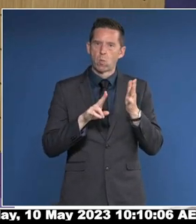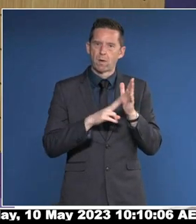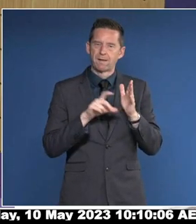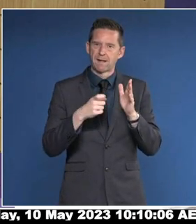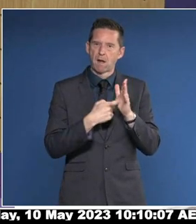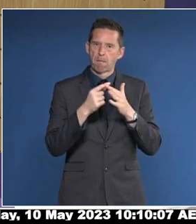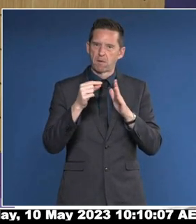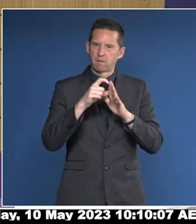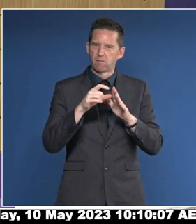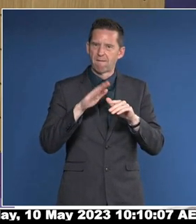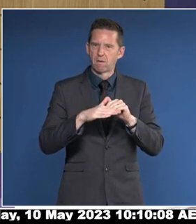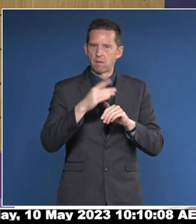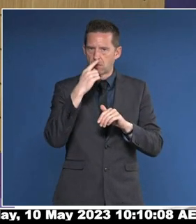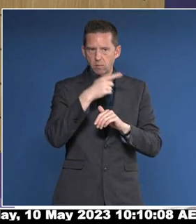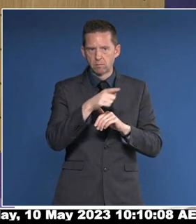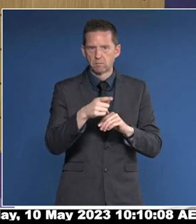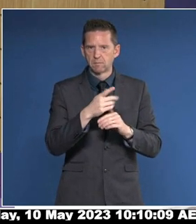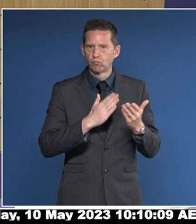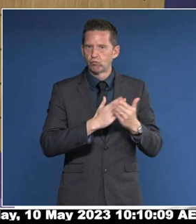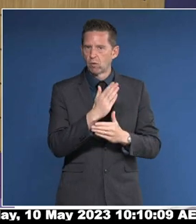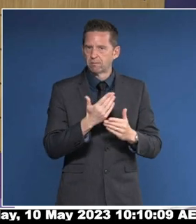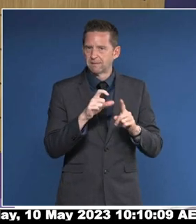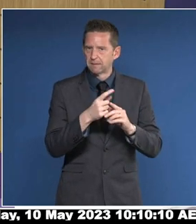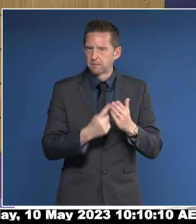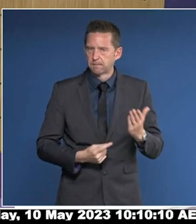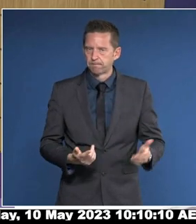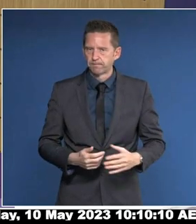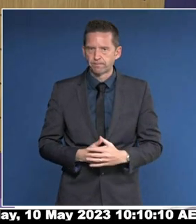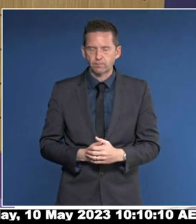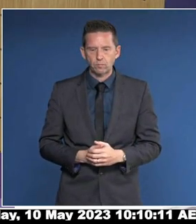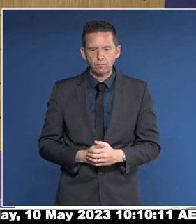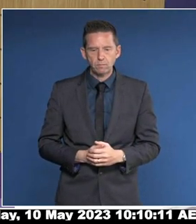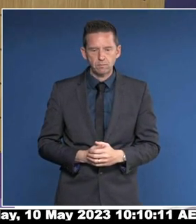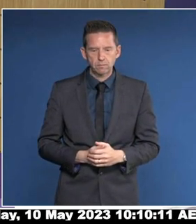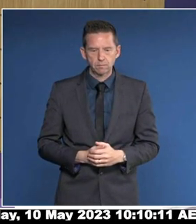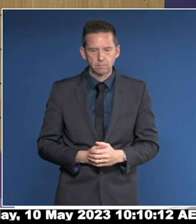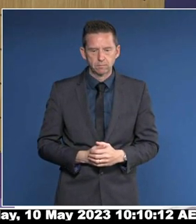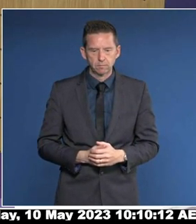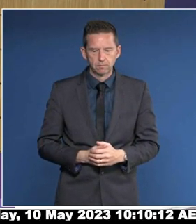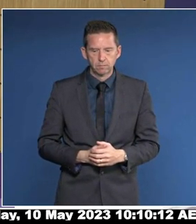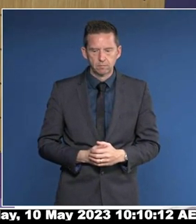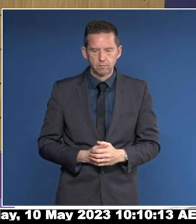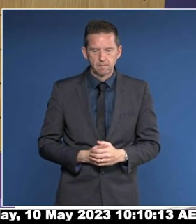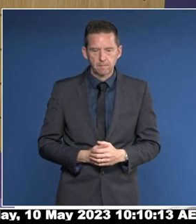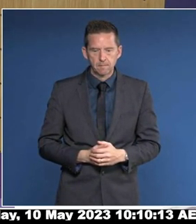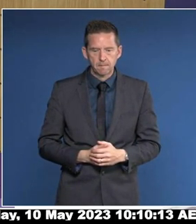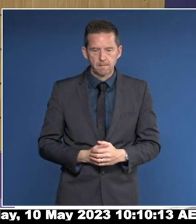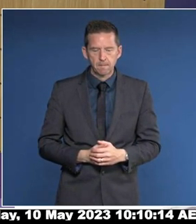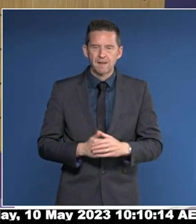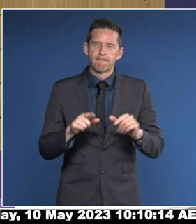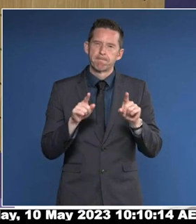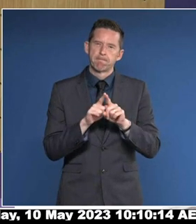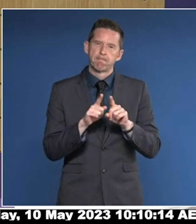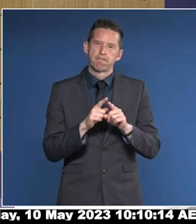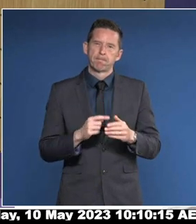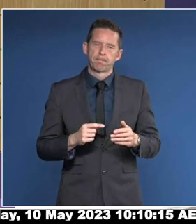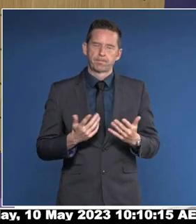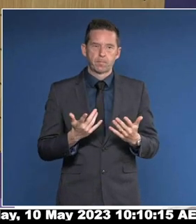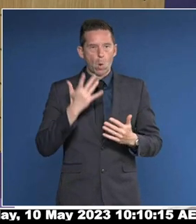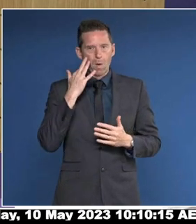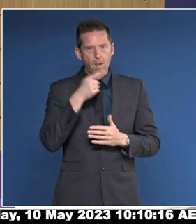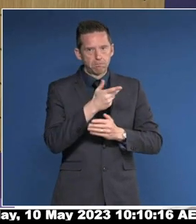And it's about ensuring that in decisions that are